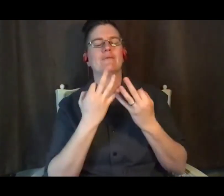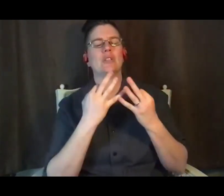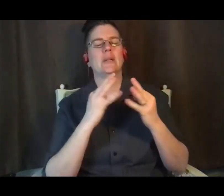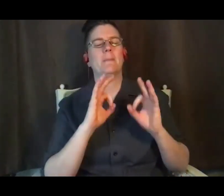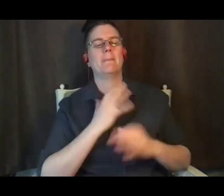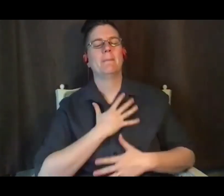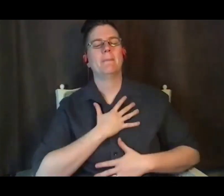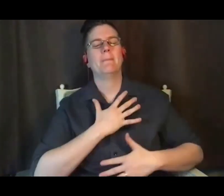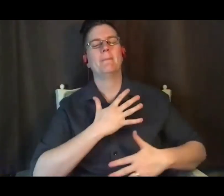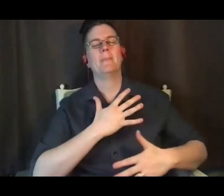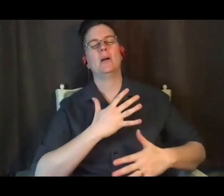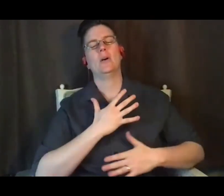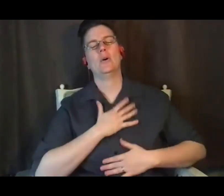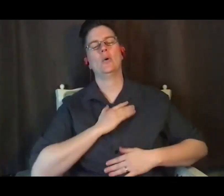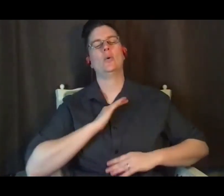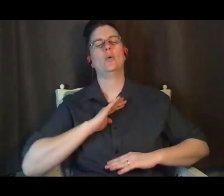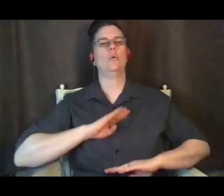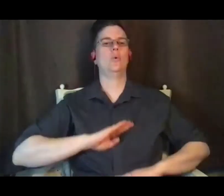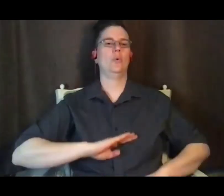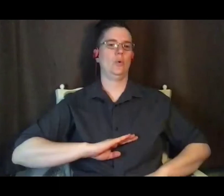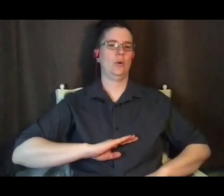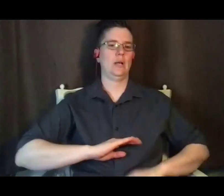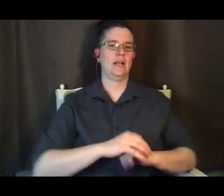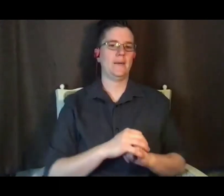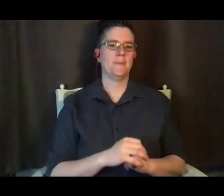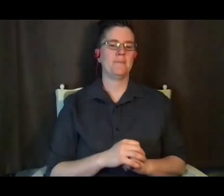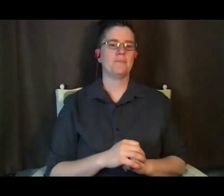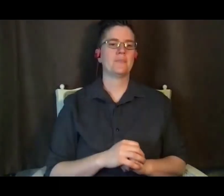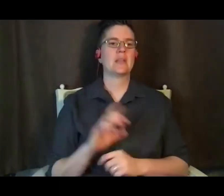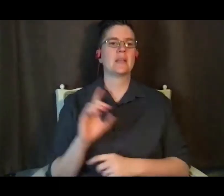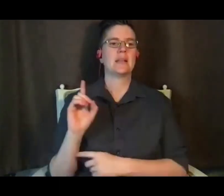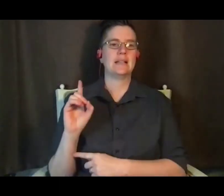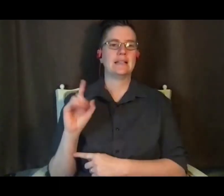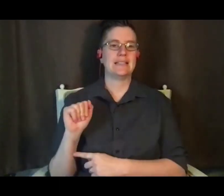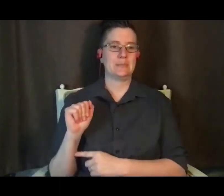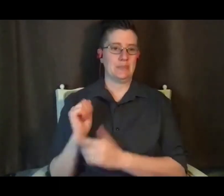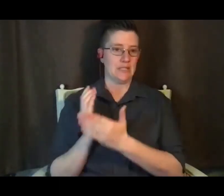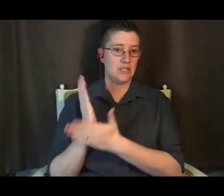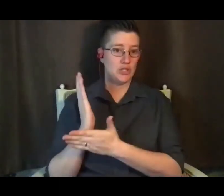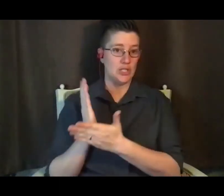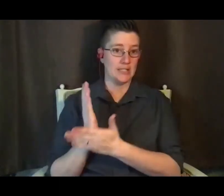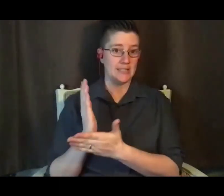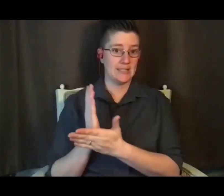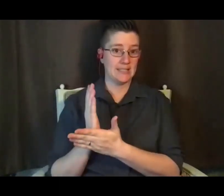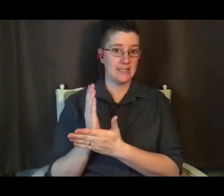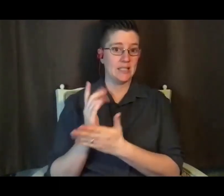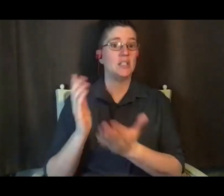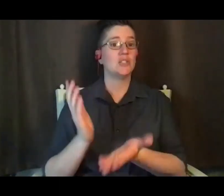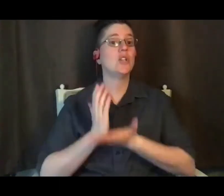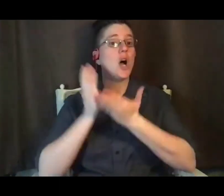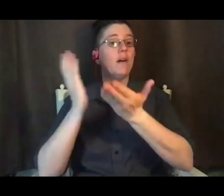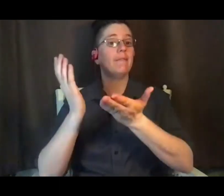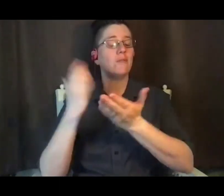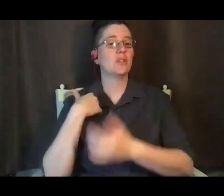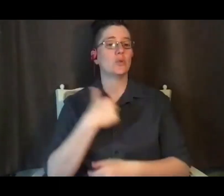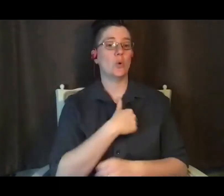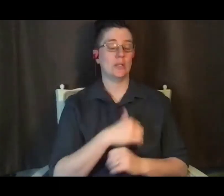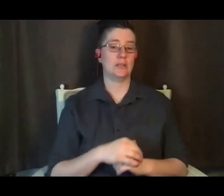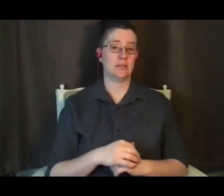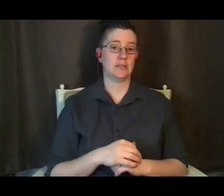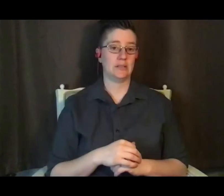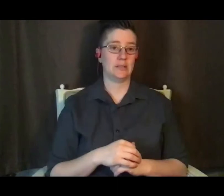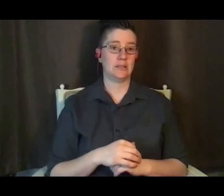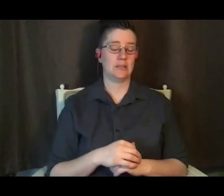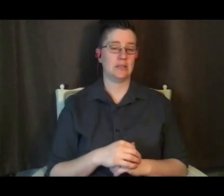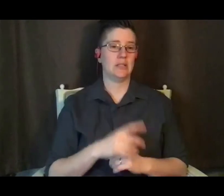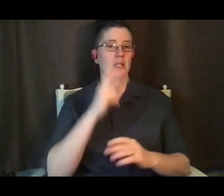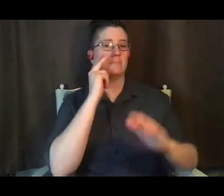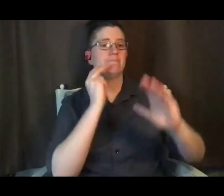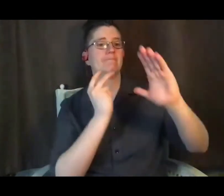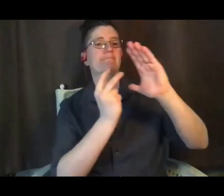in our lungs disability justice is an offering to us of the world that might be of the world to come